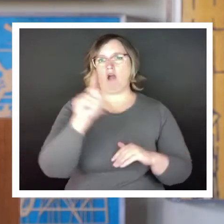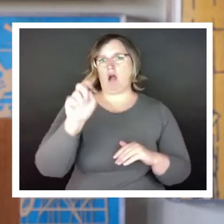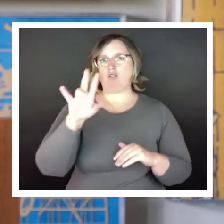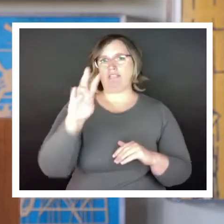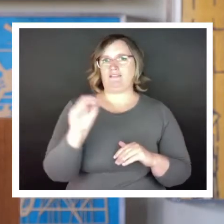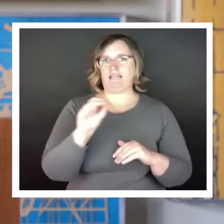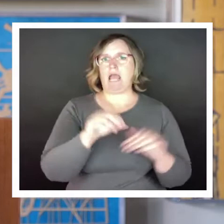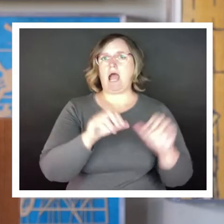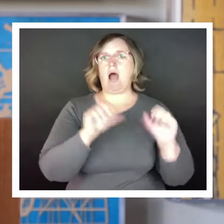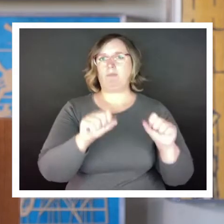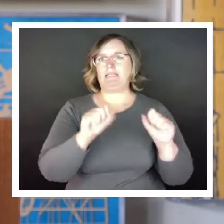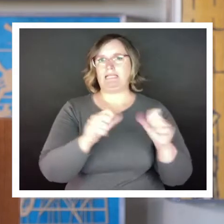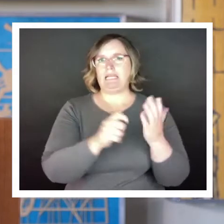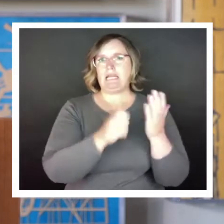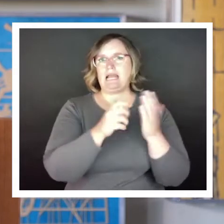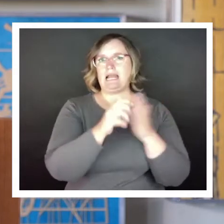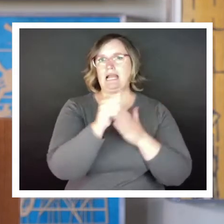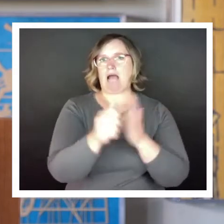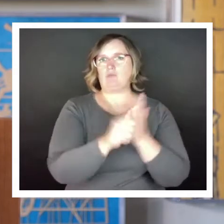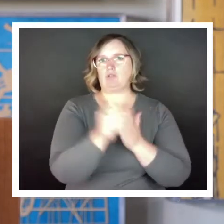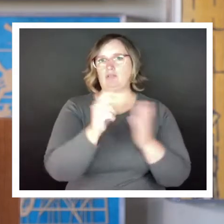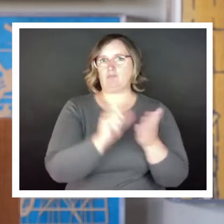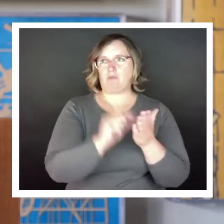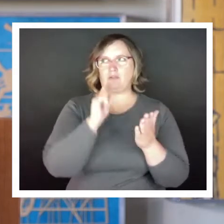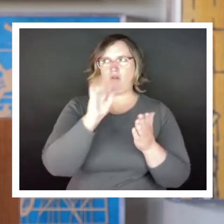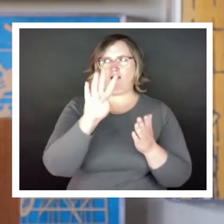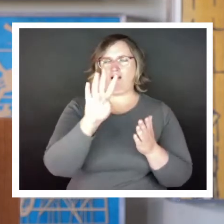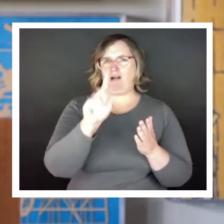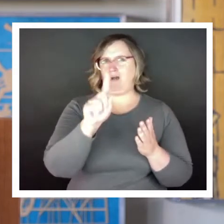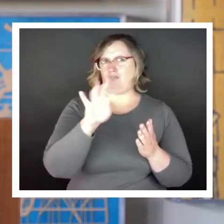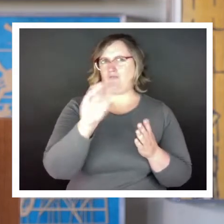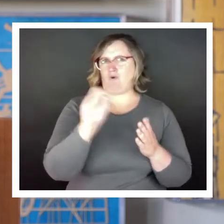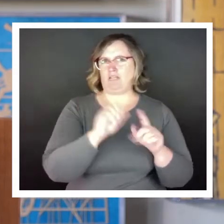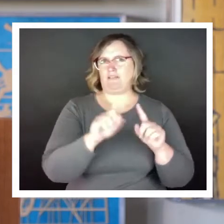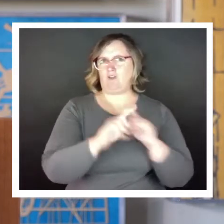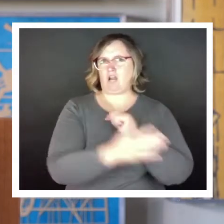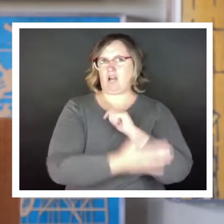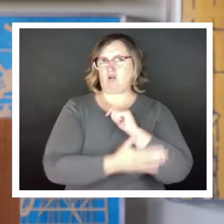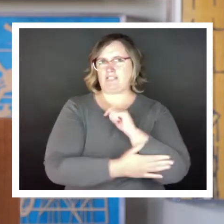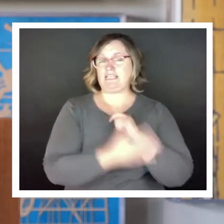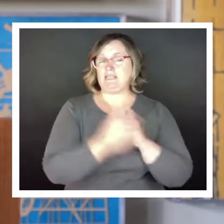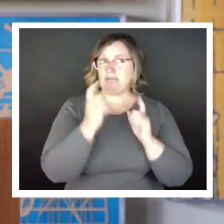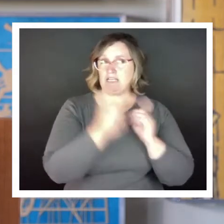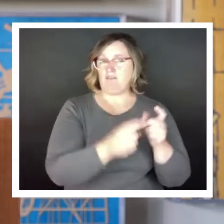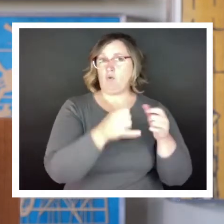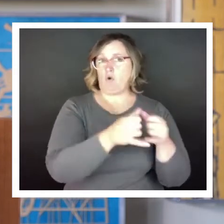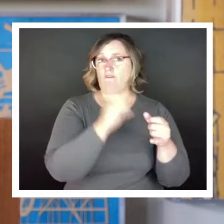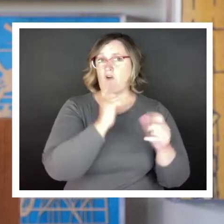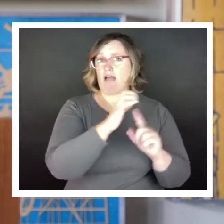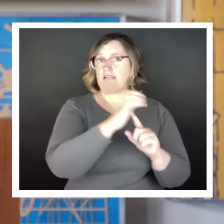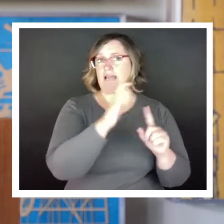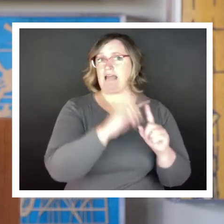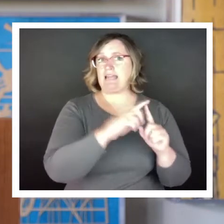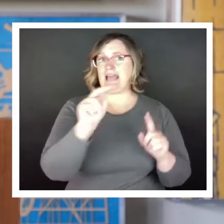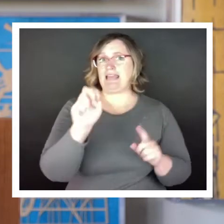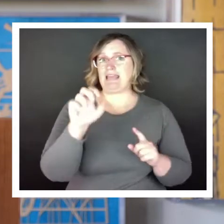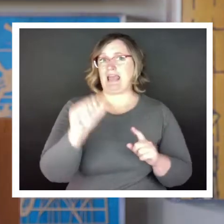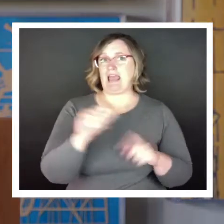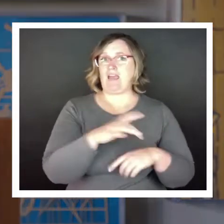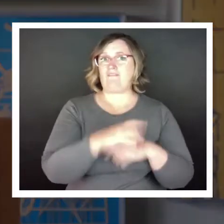than 40 countries. He is a recipient of the National Education Association Award for Excellence and as an NEA Foundation Global Learning Fellow.